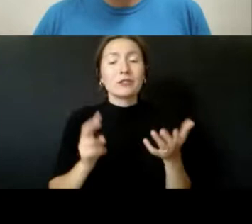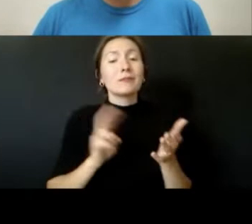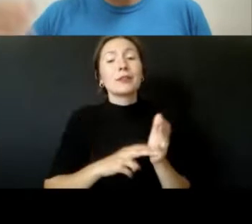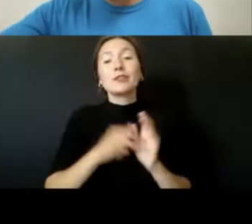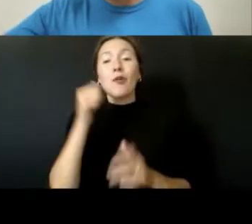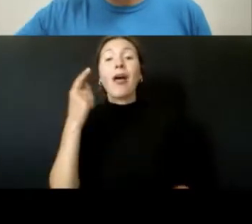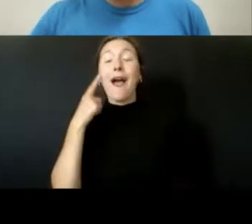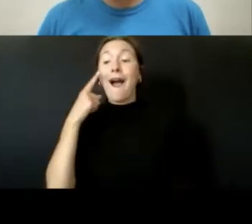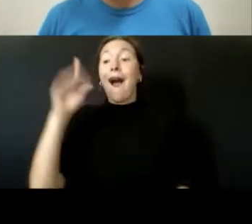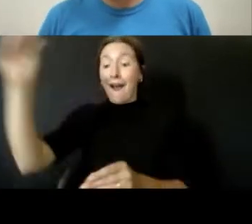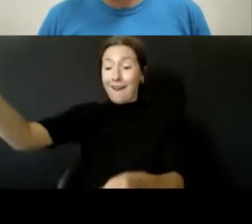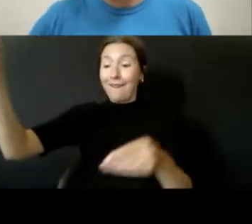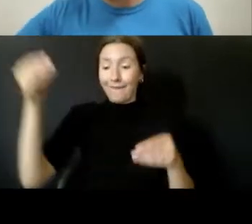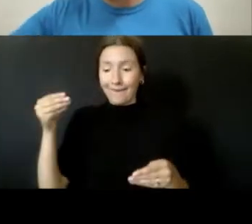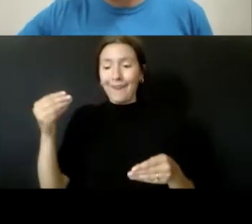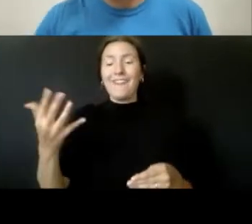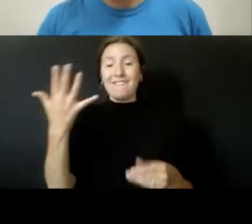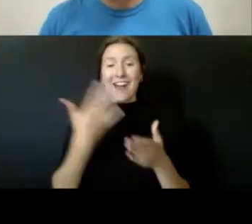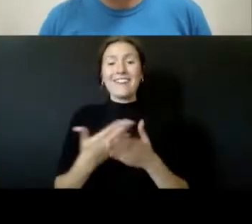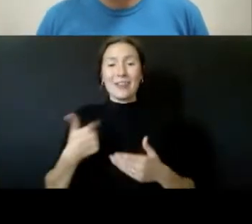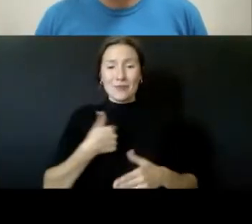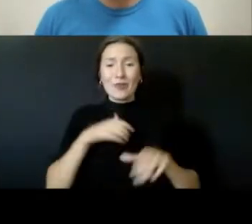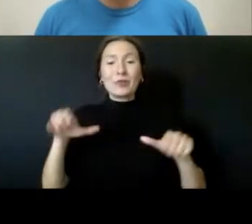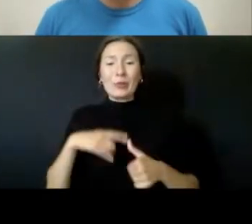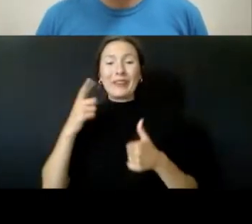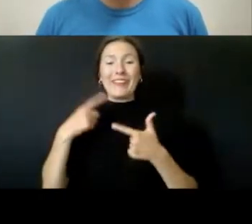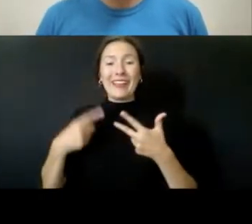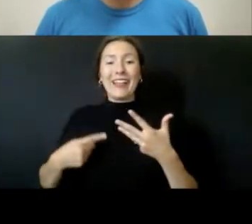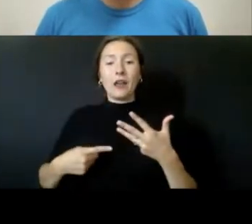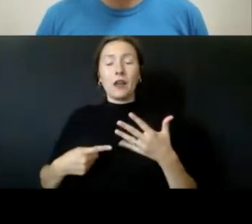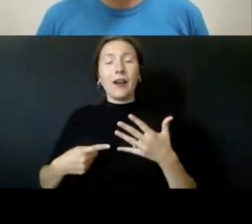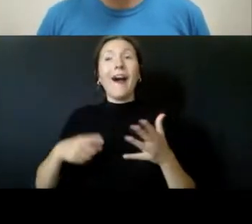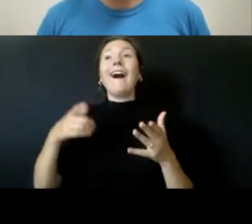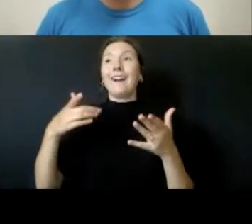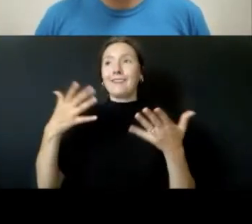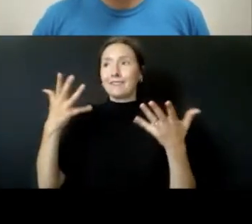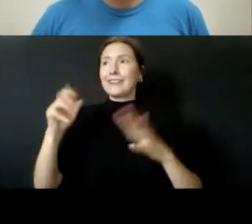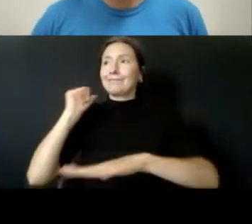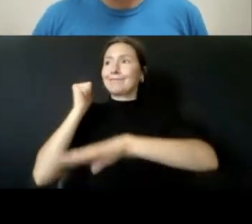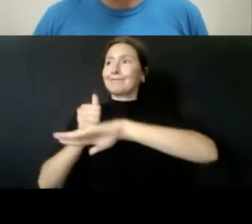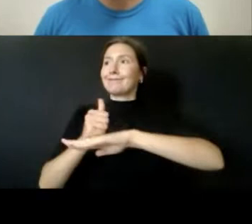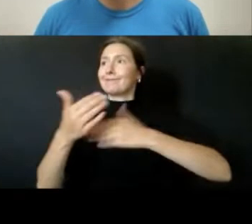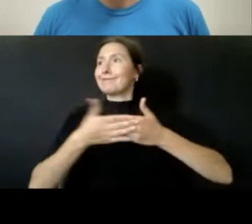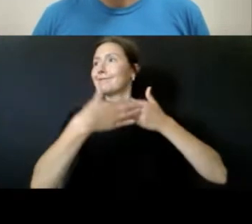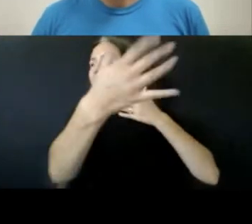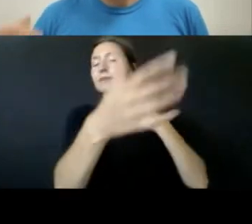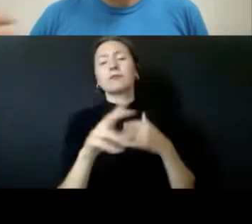the 20 things we need to check before we go before we publish revisit them frequently figure out